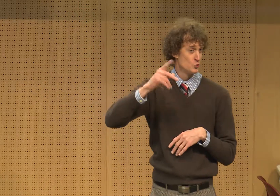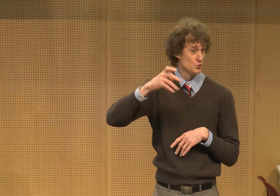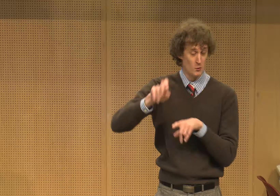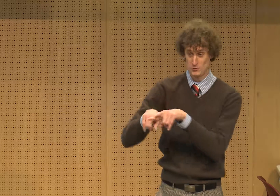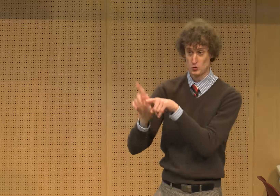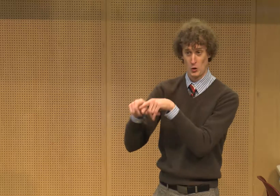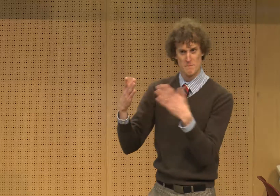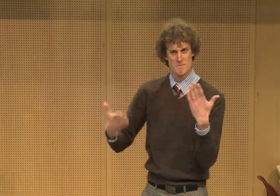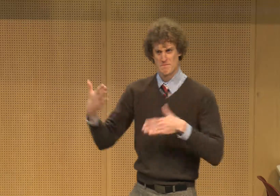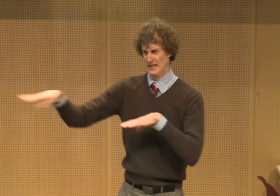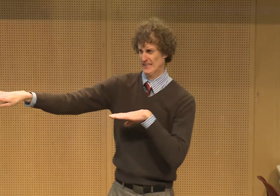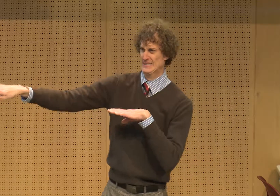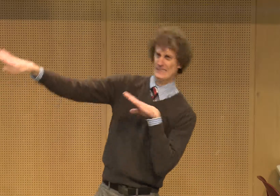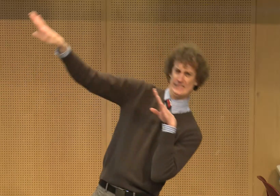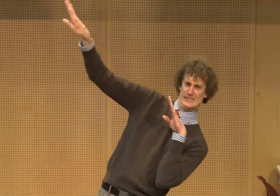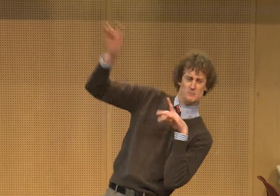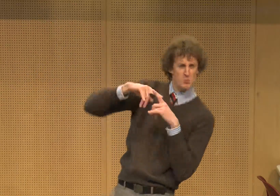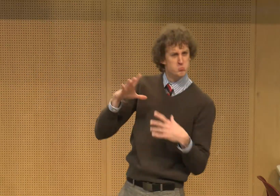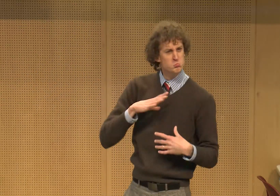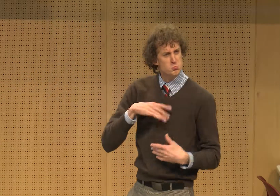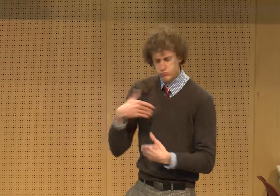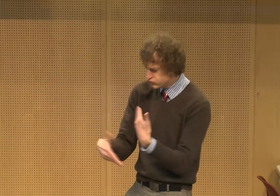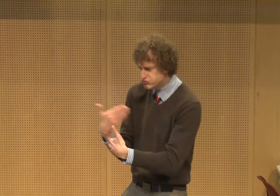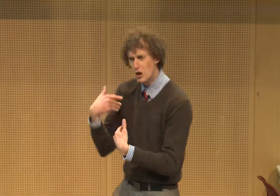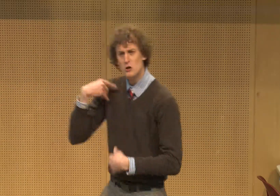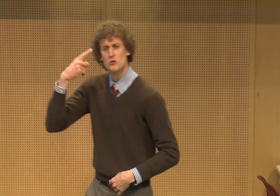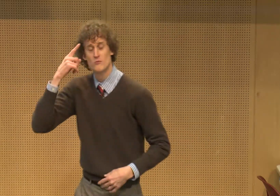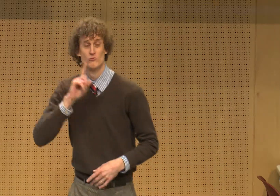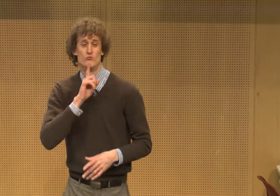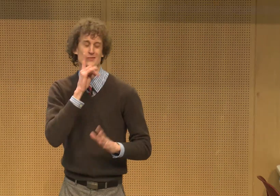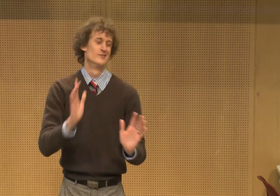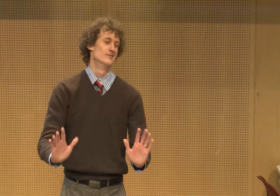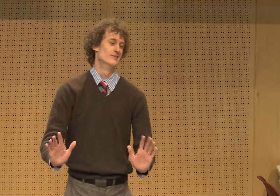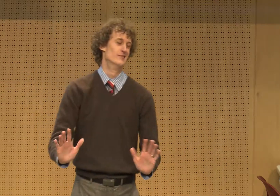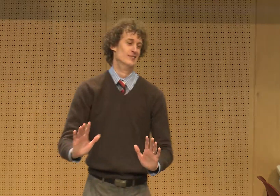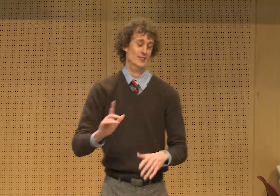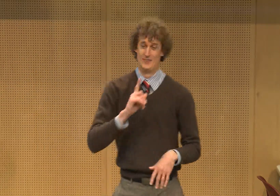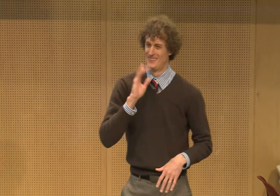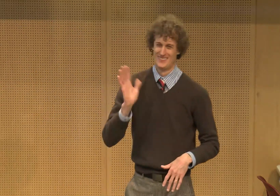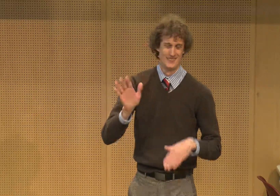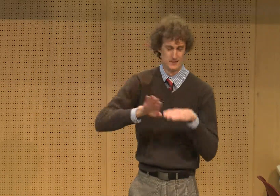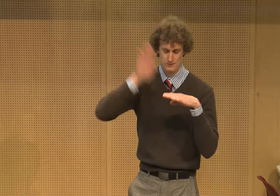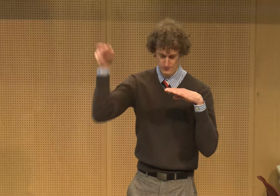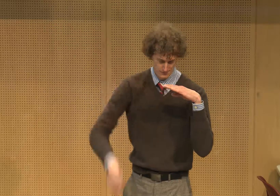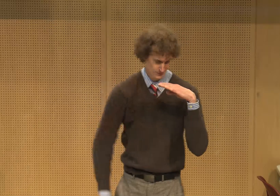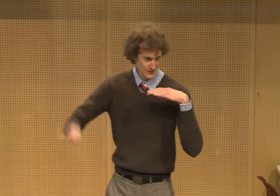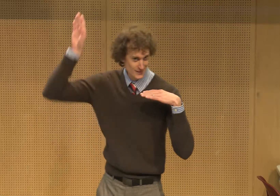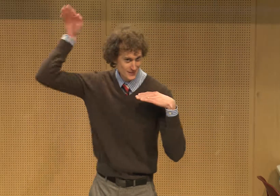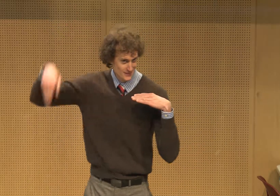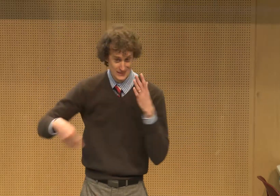that it's just a straight path, and that wasn't it at all. You know, even a straight path with a slope to it, you know,